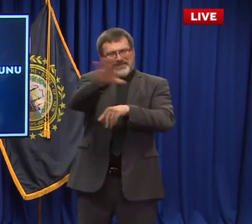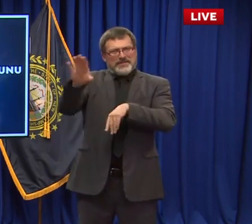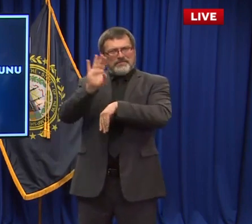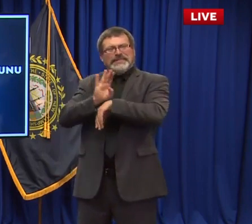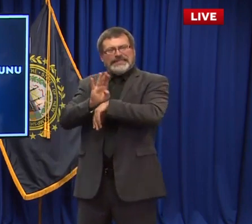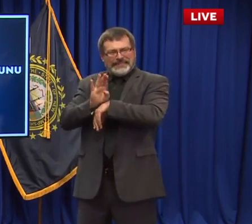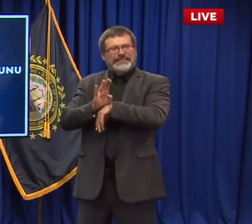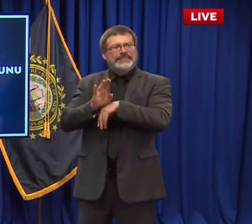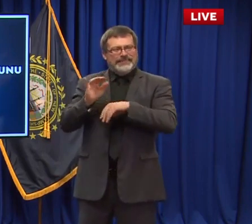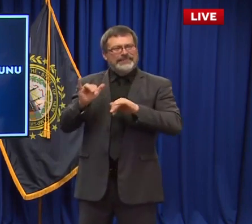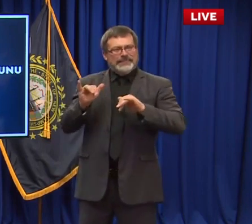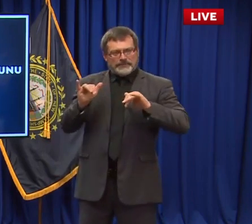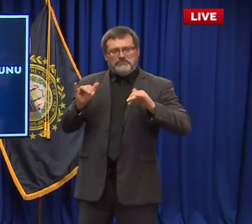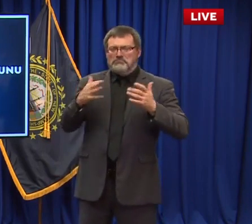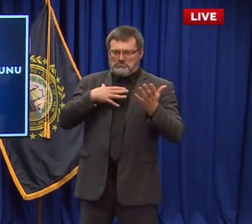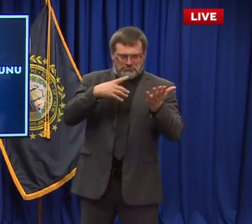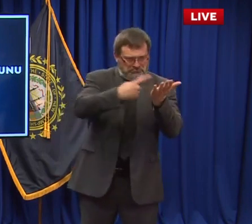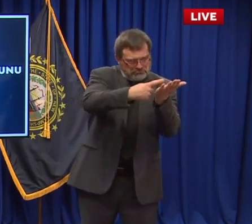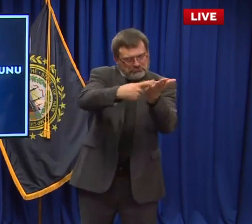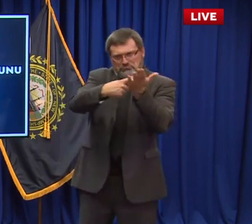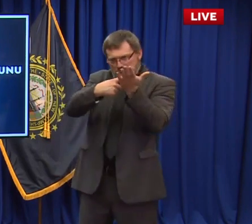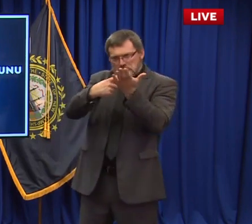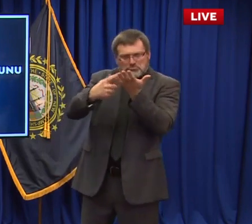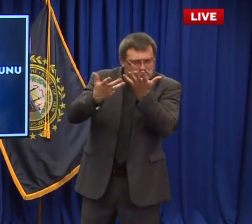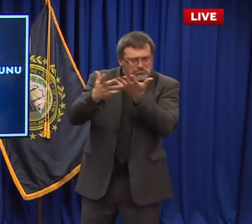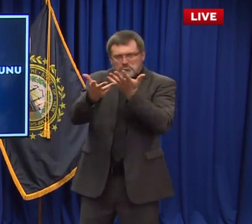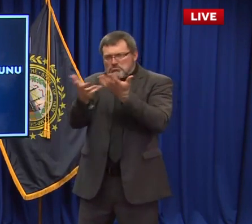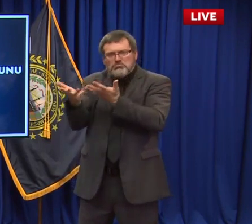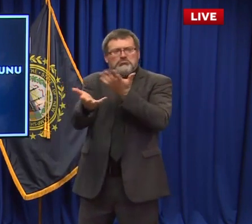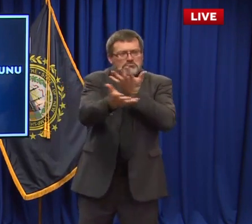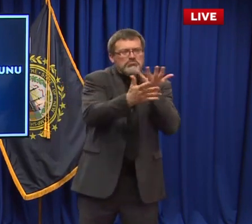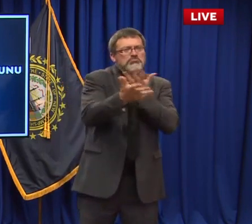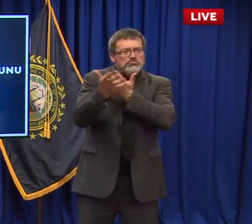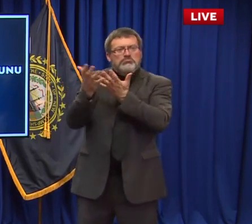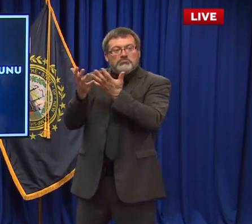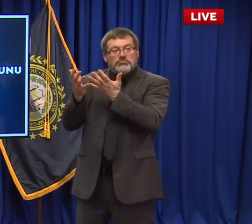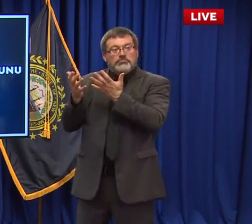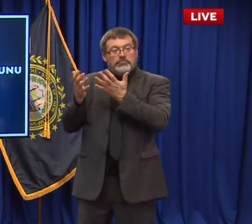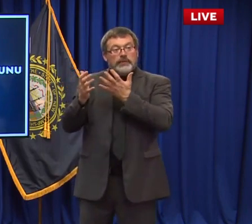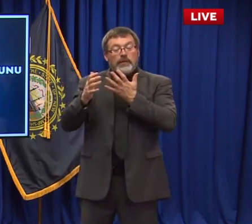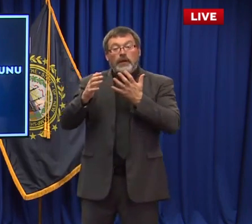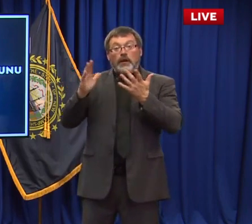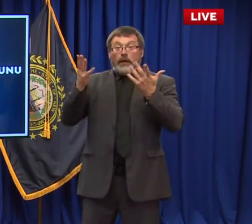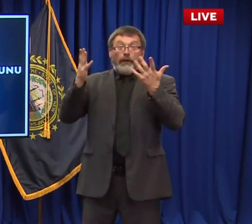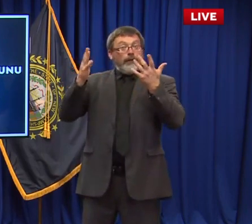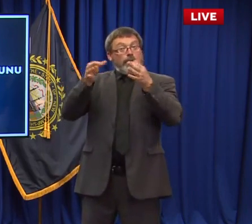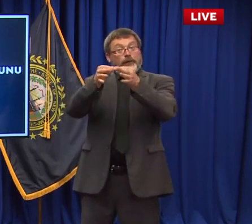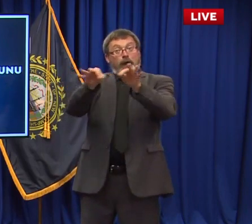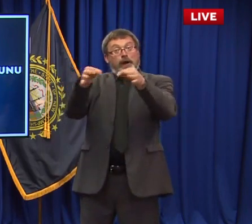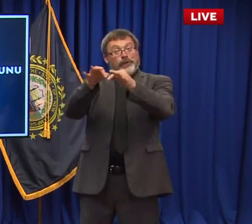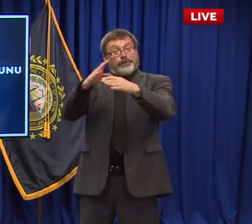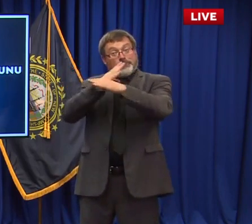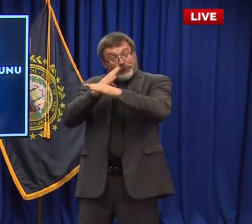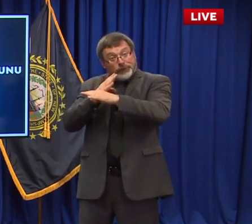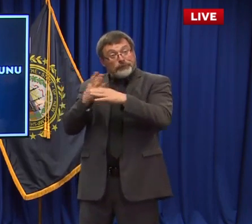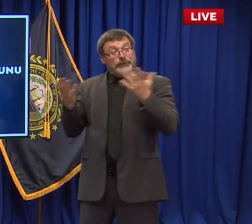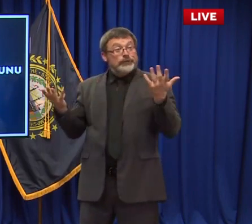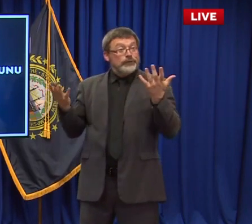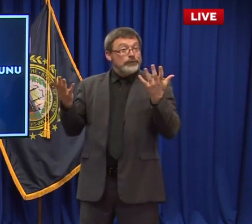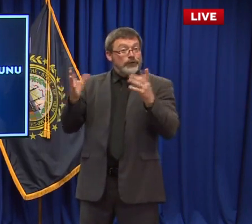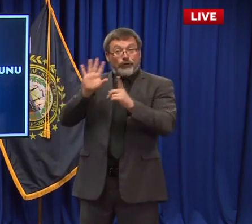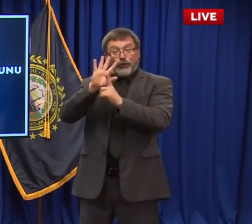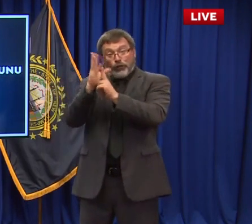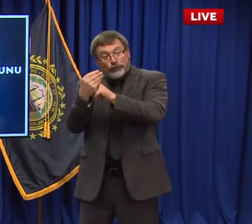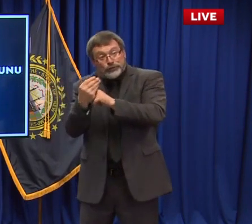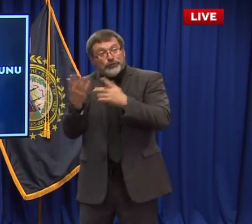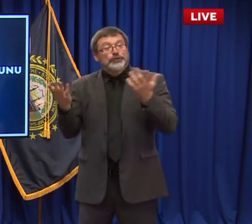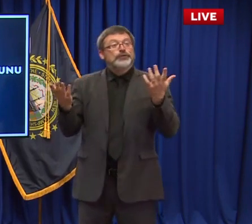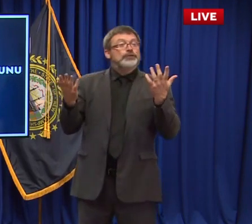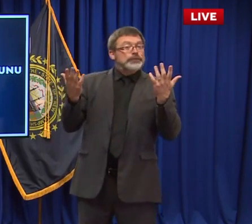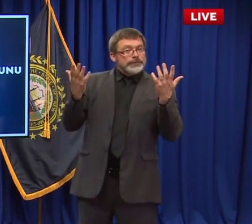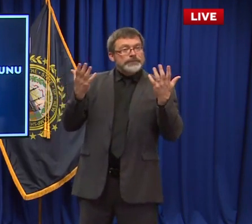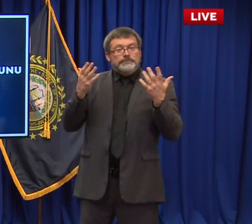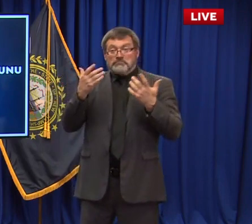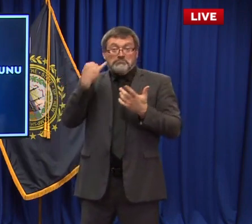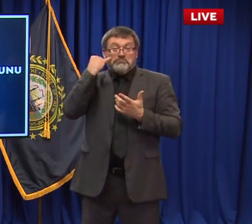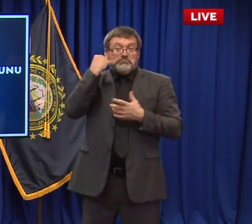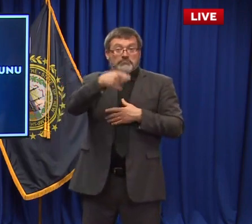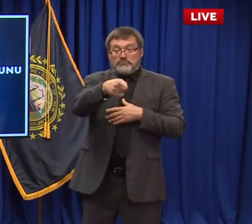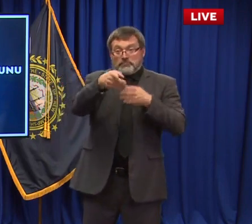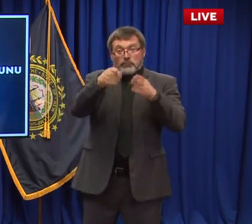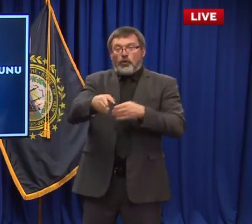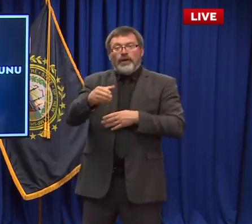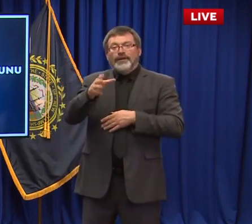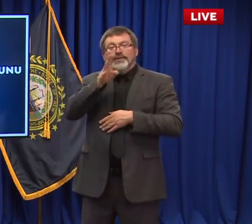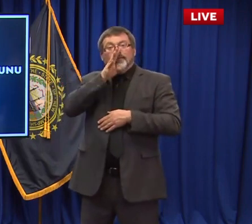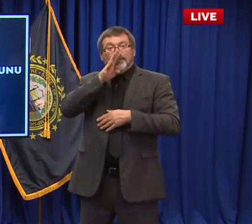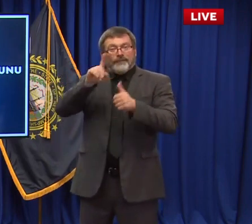I TALKED NOT JUST WITH THAT LETTER BUT OTHER CONVERSATIONS IN THE PAST COUPLE OF DAYS, EVERYTHING FROM LANGUAGE BARRIERS -- IF PEOPLE DON’T HAVE A LANGUAGE BARRIER WITH ENGLISH,